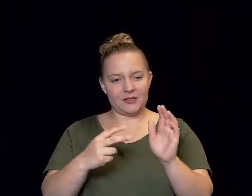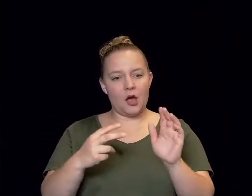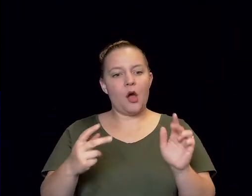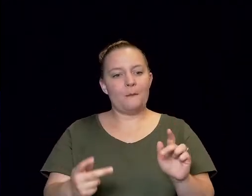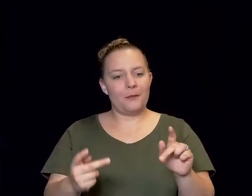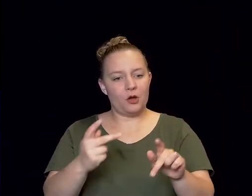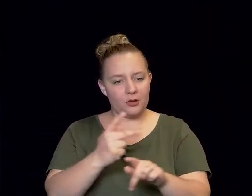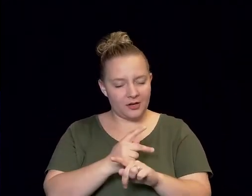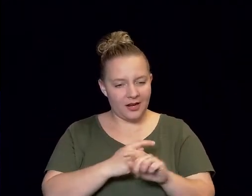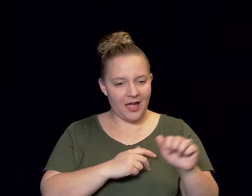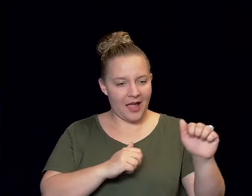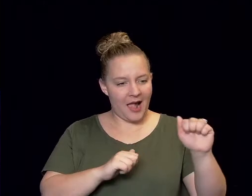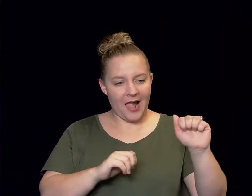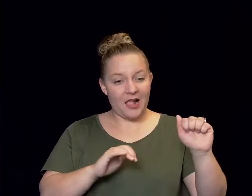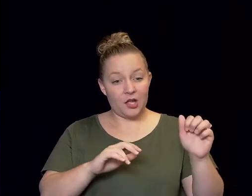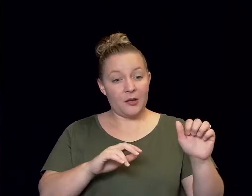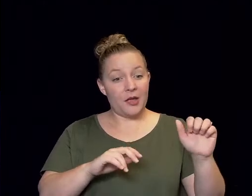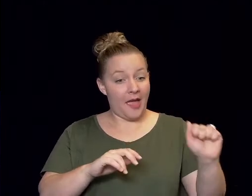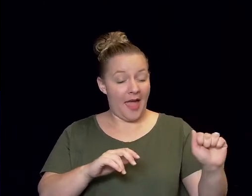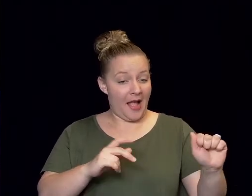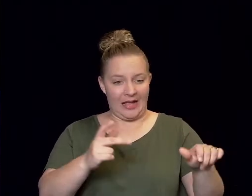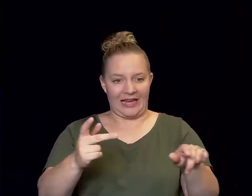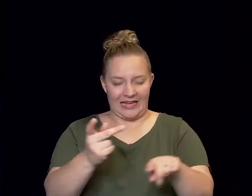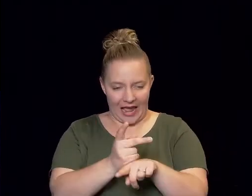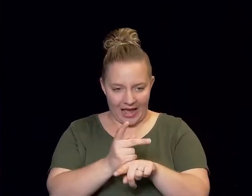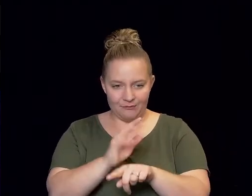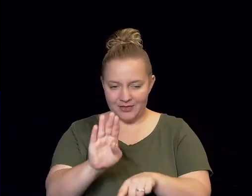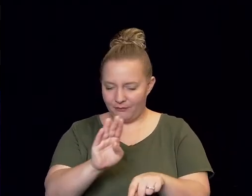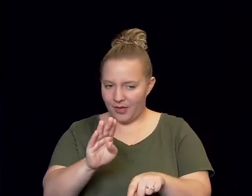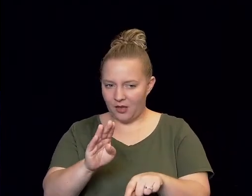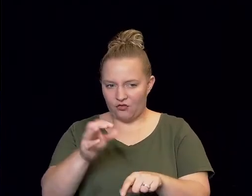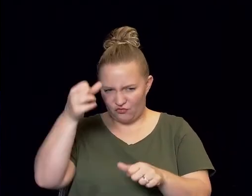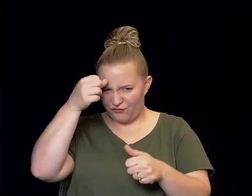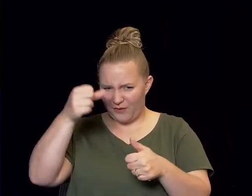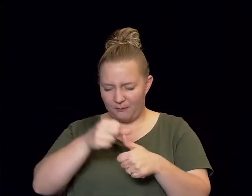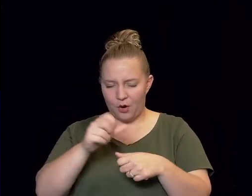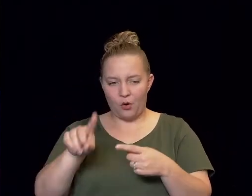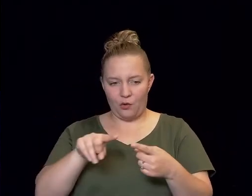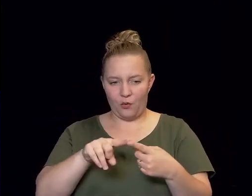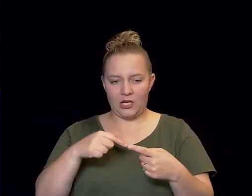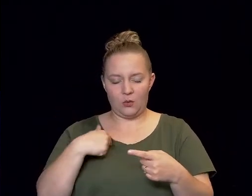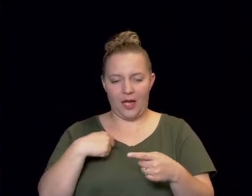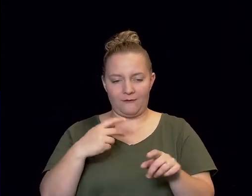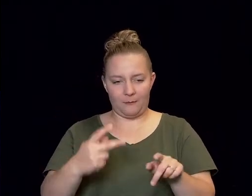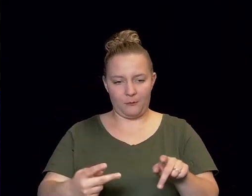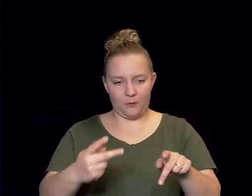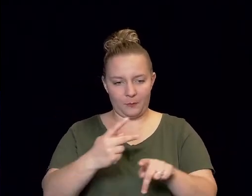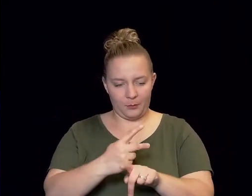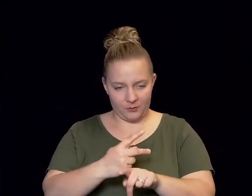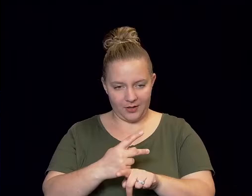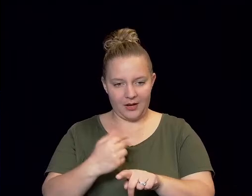is a times b. But, keep in mind that whenever you have multiplication and you have a the dot in